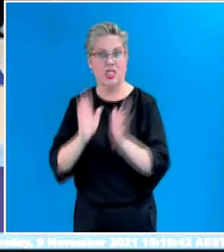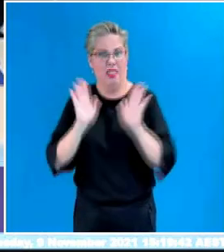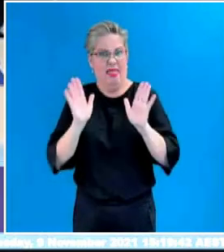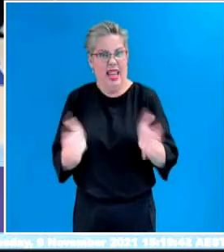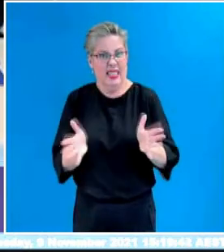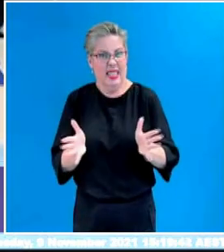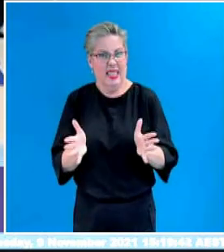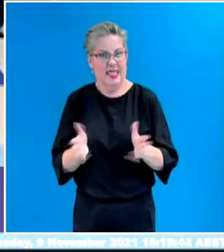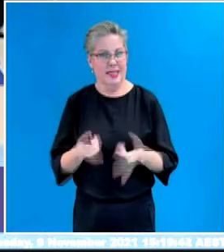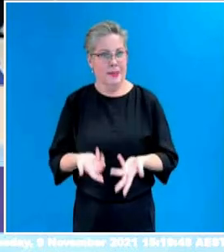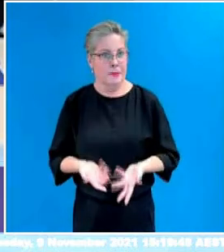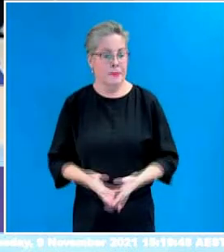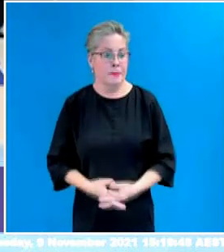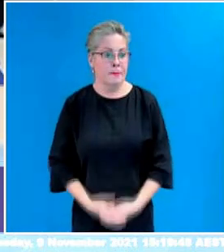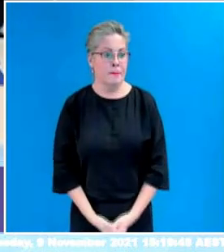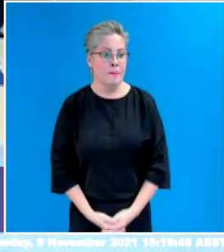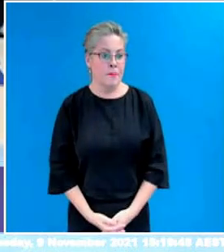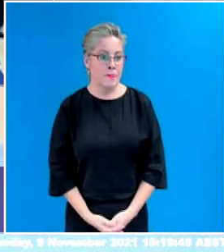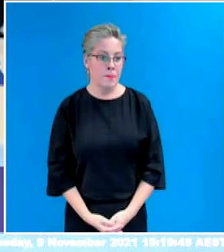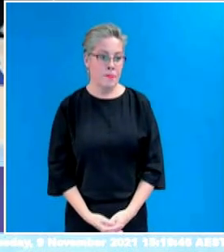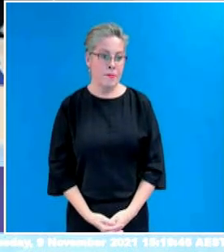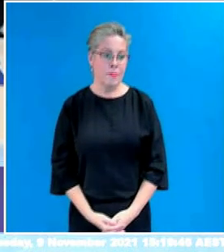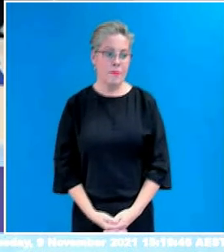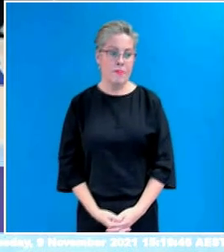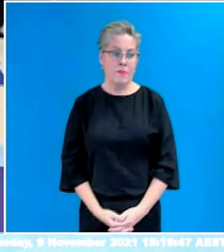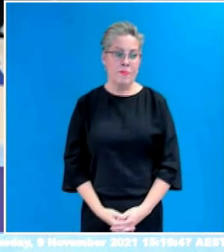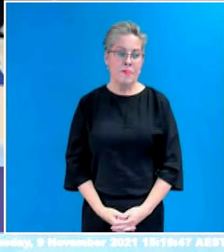It may be more that I didn't answer that very clearly.